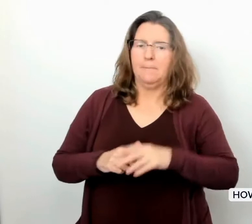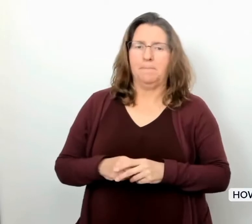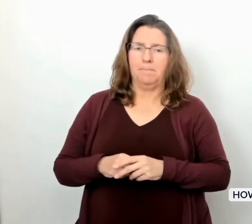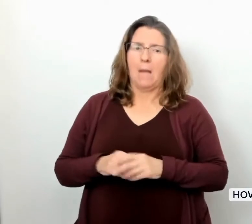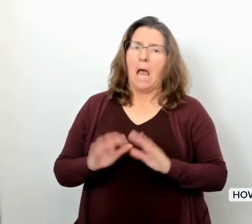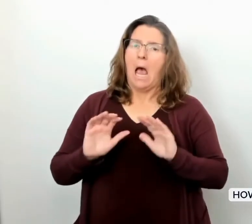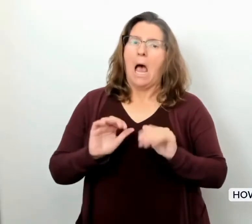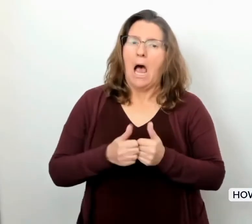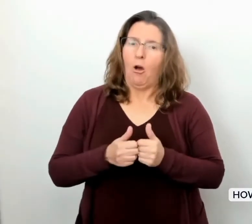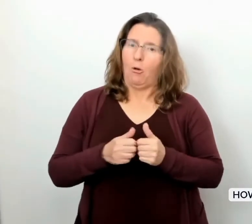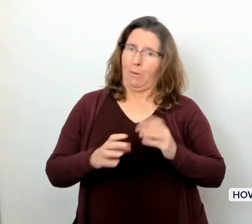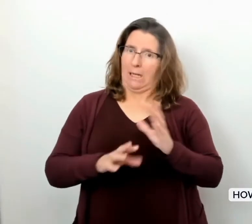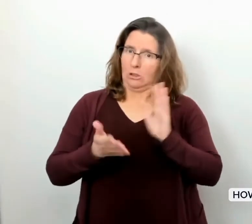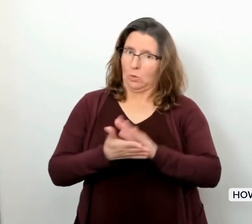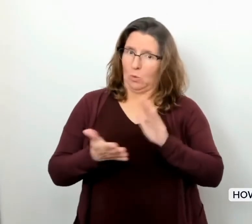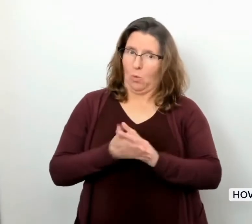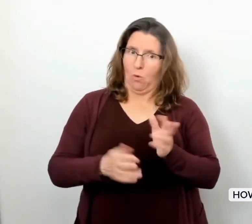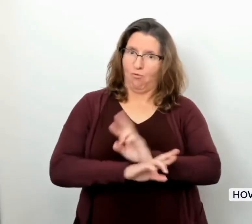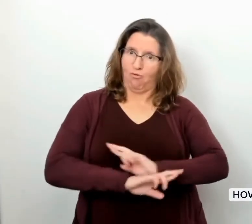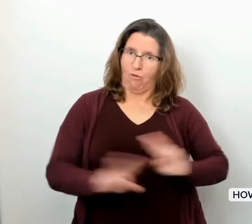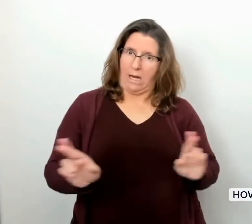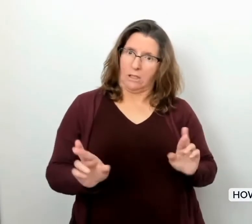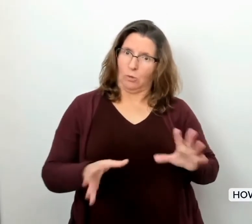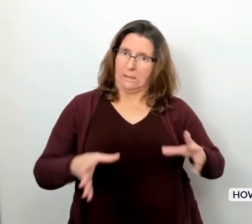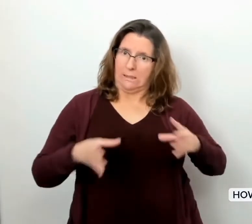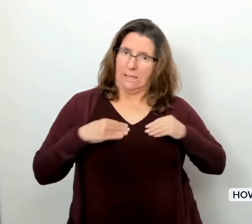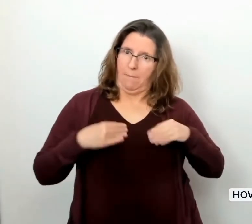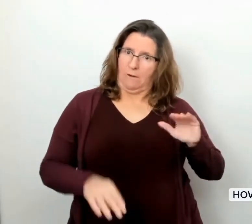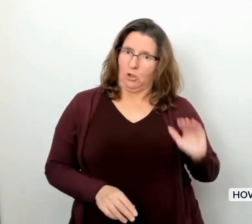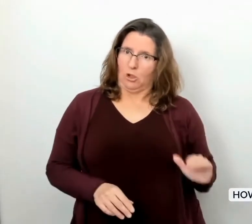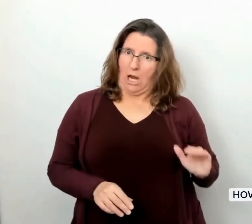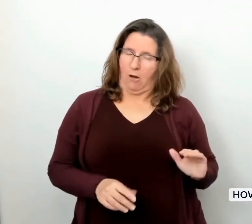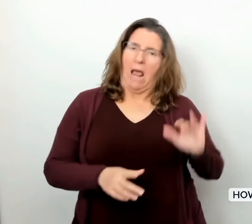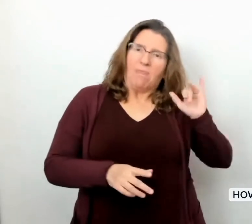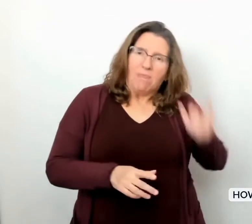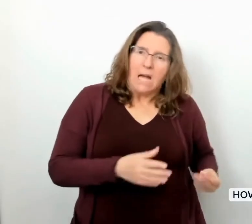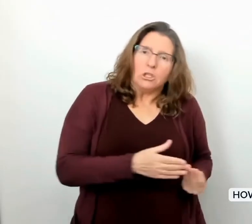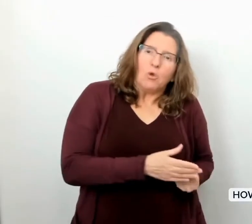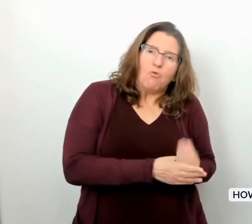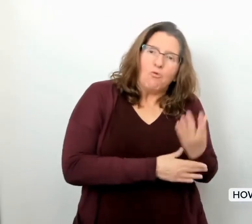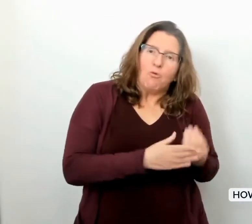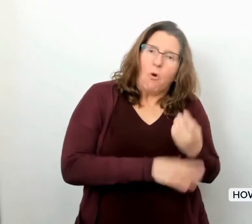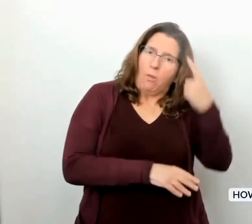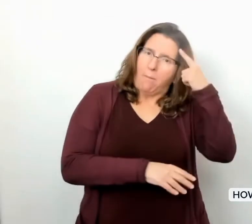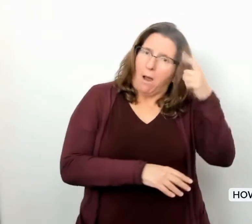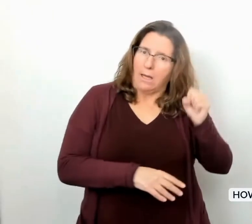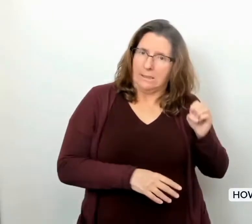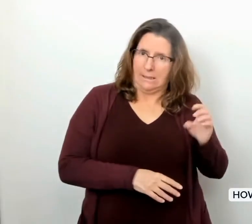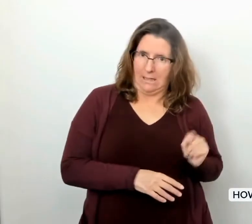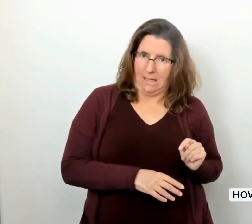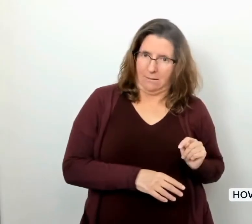A growth mindset would frame it as: "how can we get school ready for this child?"